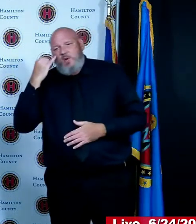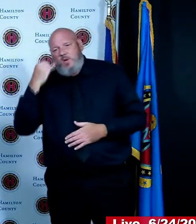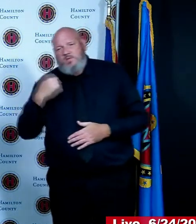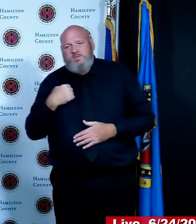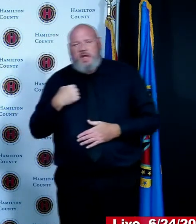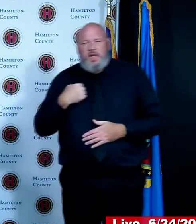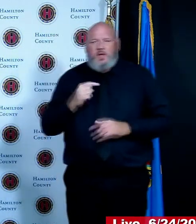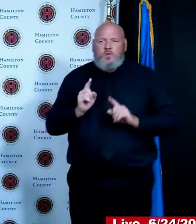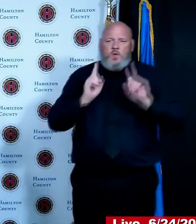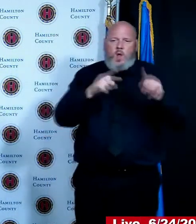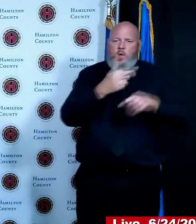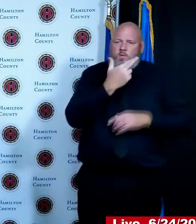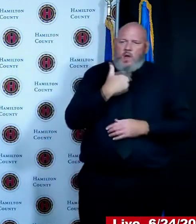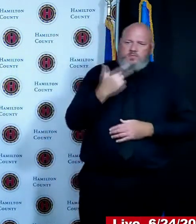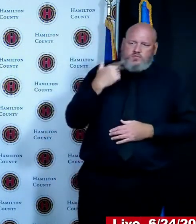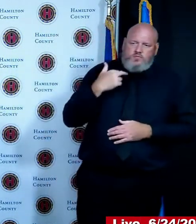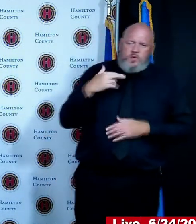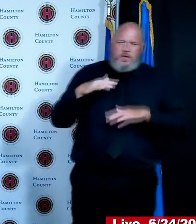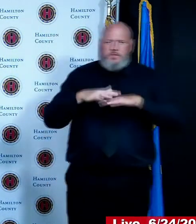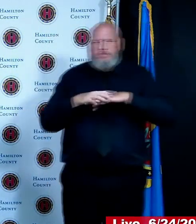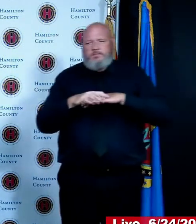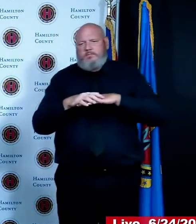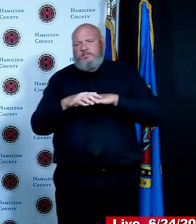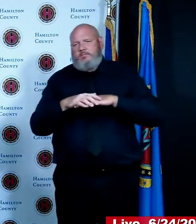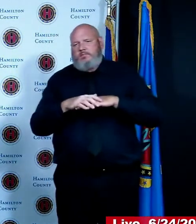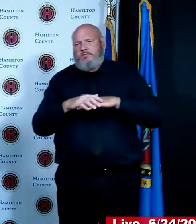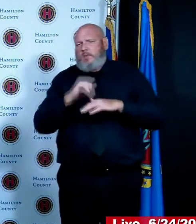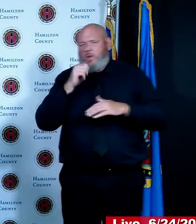masks and you feel uncomfortable we each need to take the personal responsibility